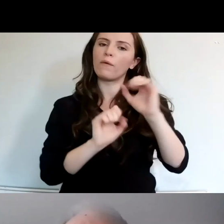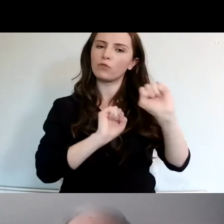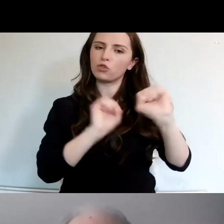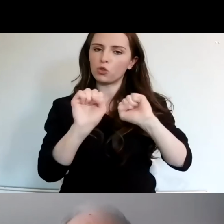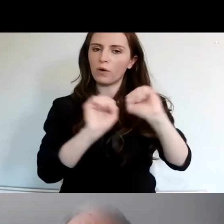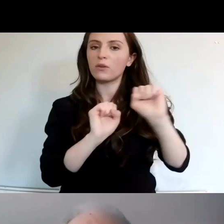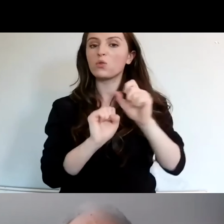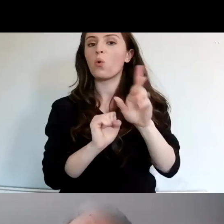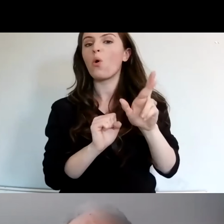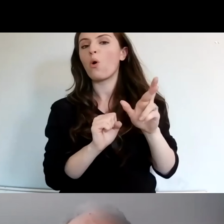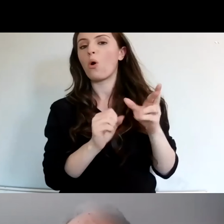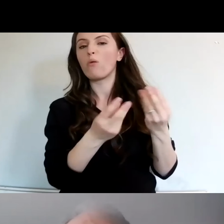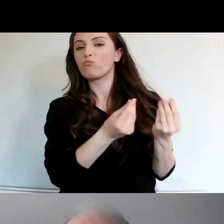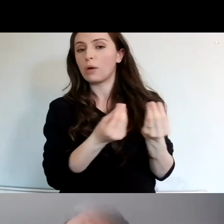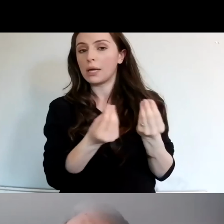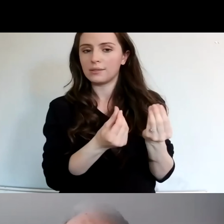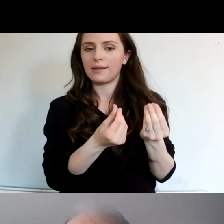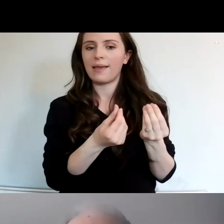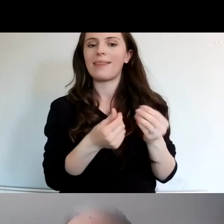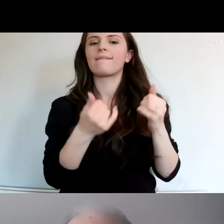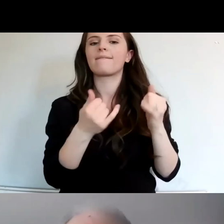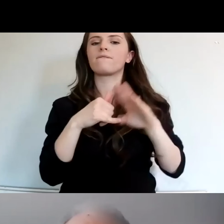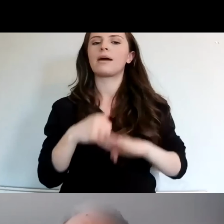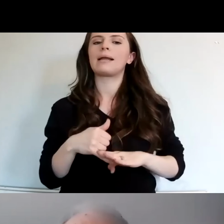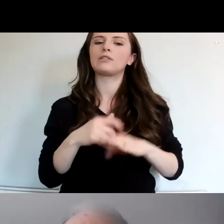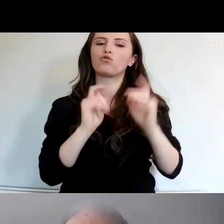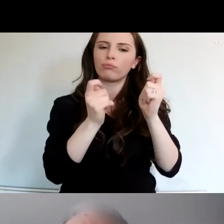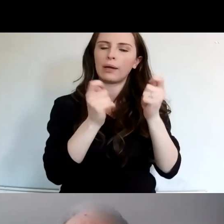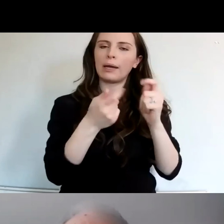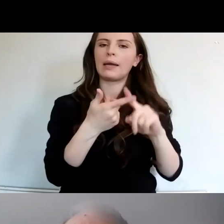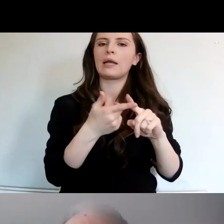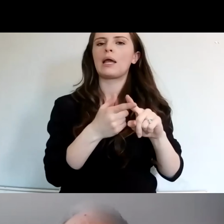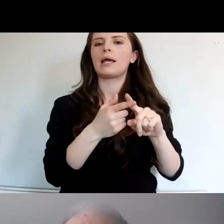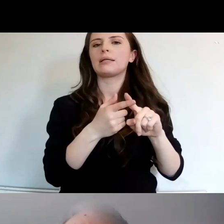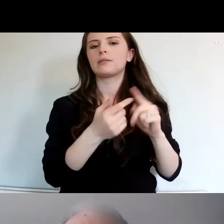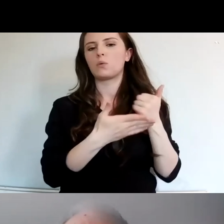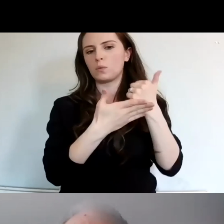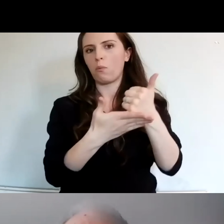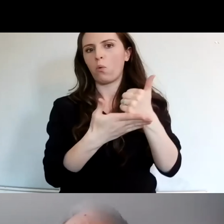Finally, then, the whole area of training and support being a vital ingredient.